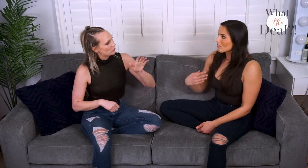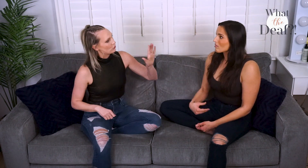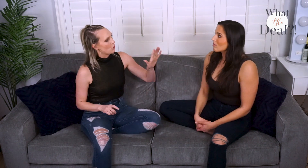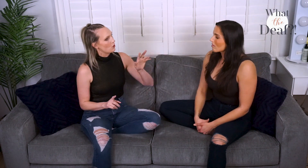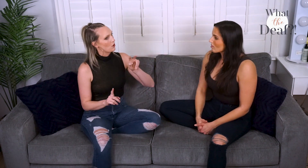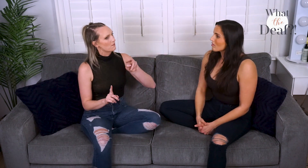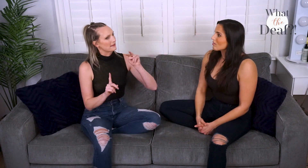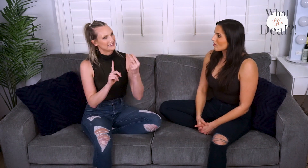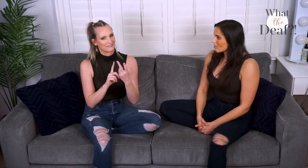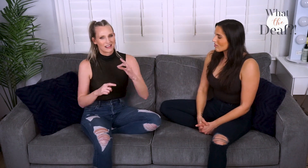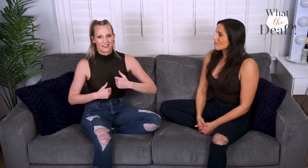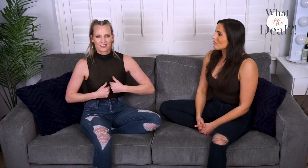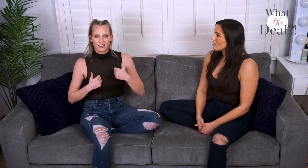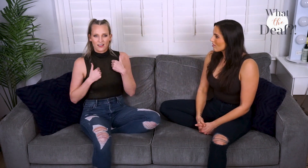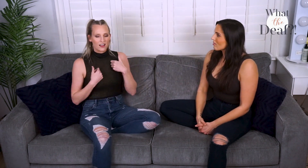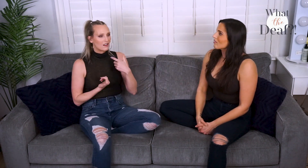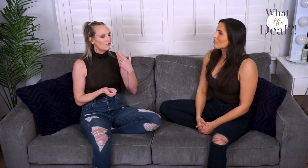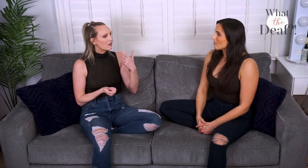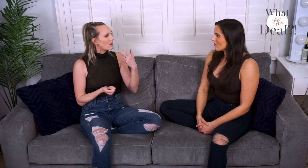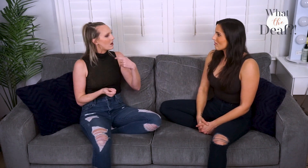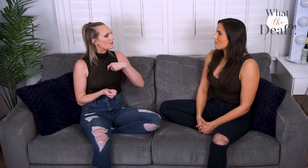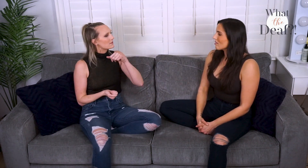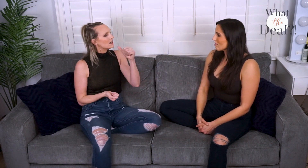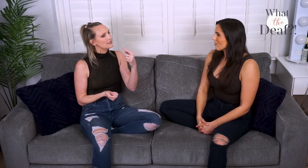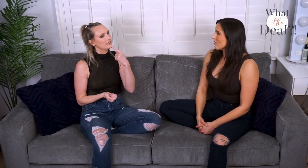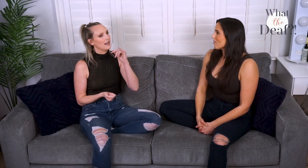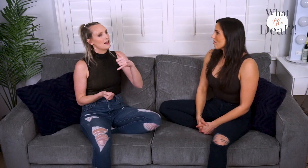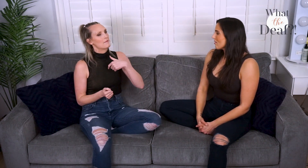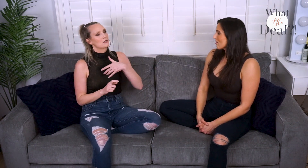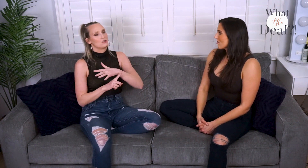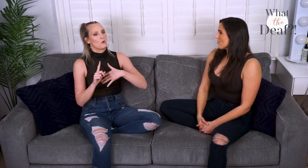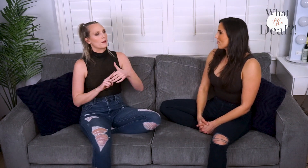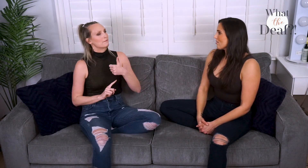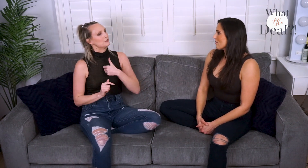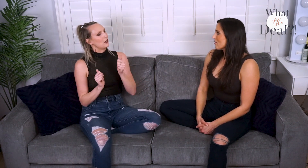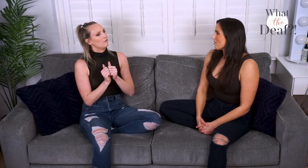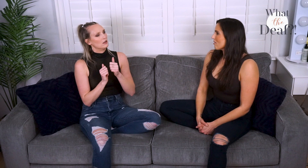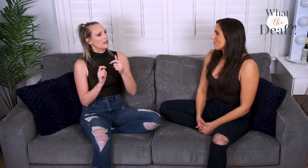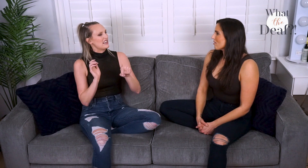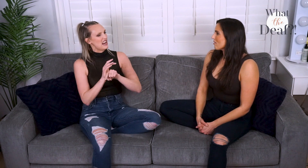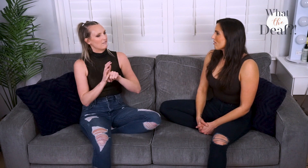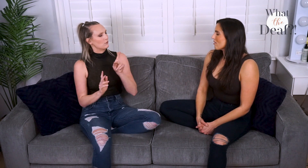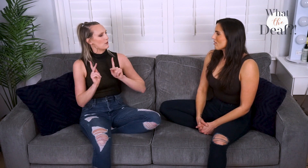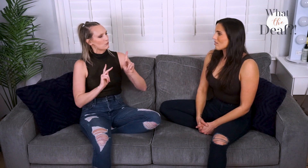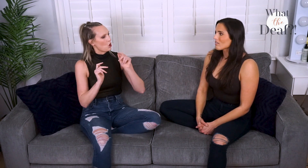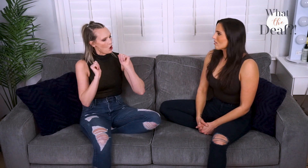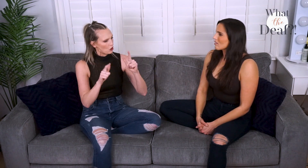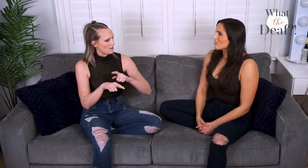your perspective on life. I mean, I'm not saying that I surround myself with negative people all the time,